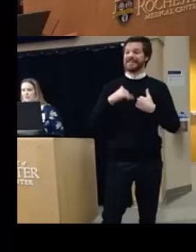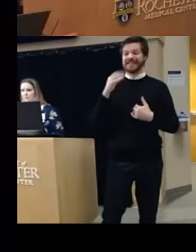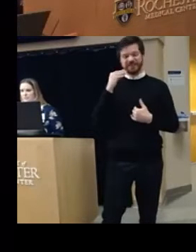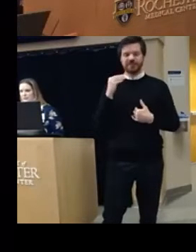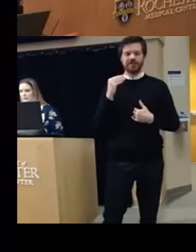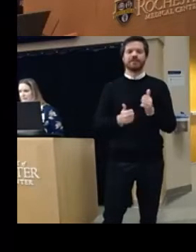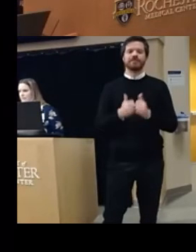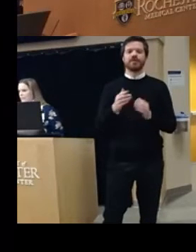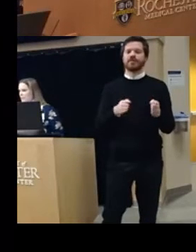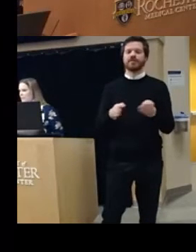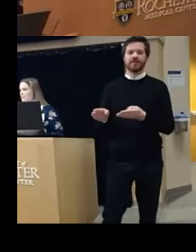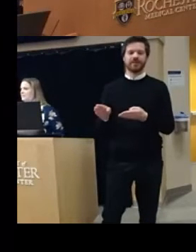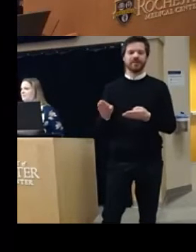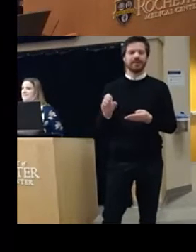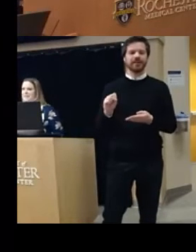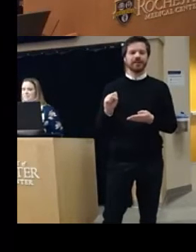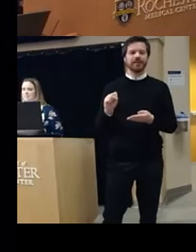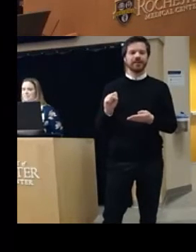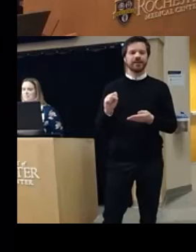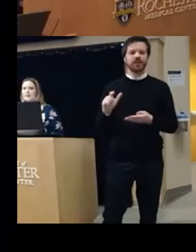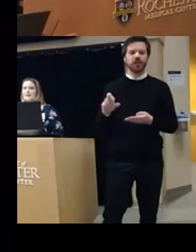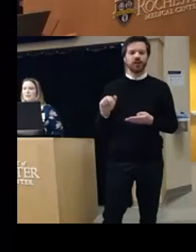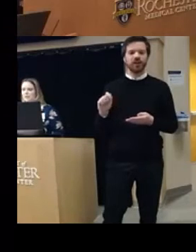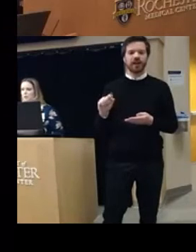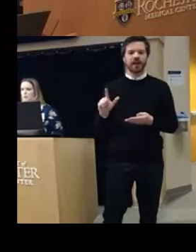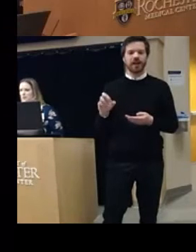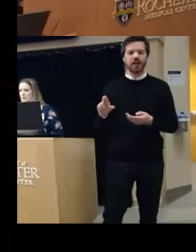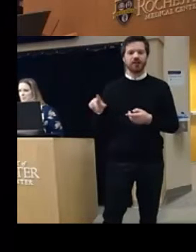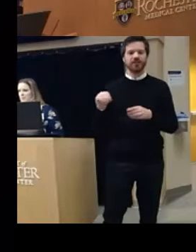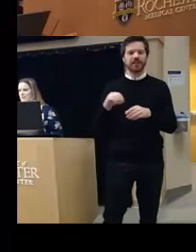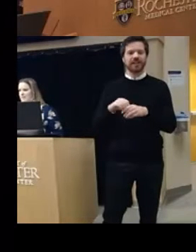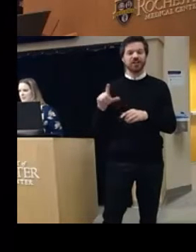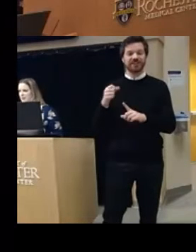actually goes to sigaret atler who has worked with us since e started and just hit her 30-year mark